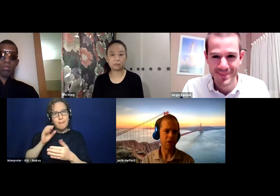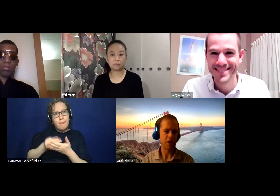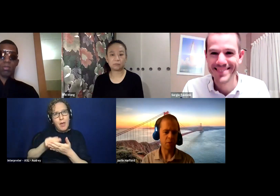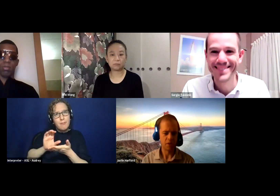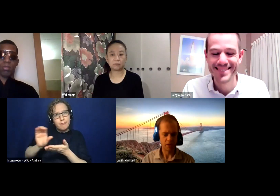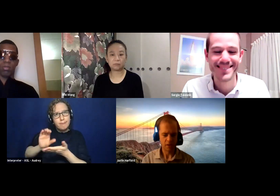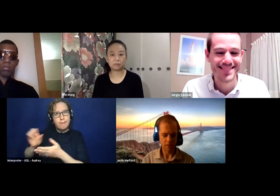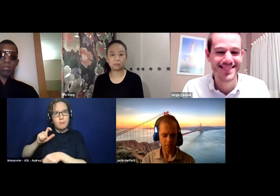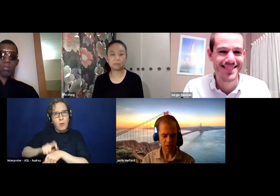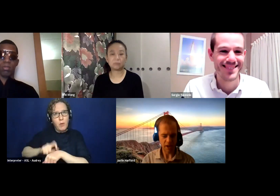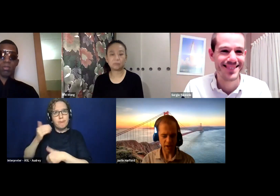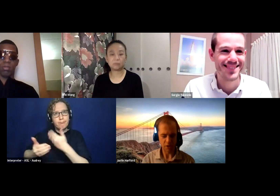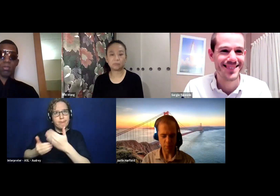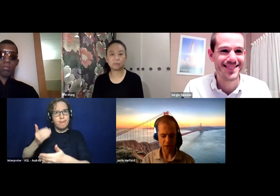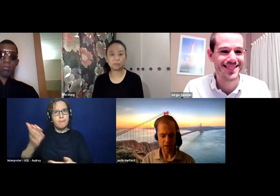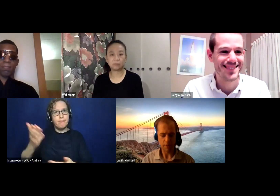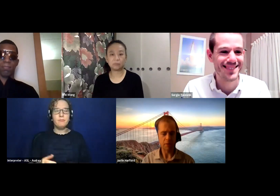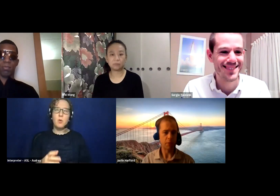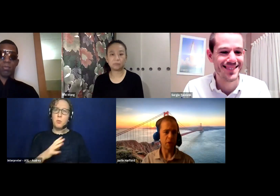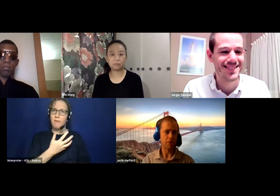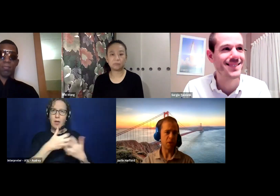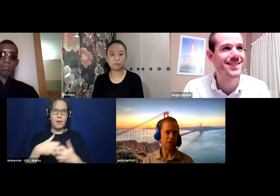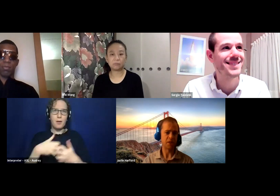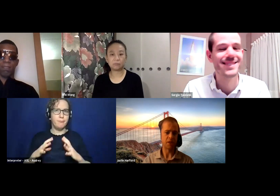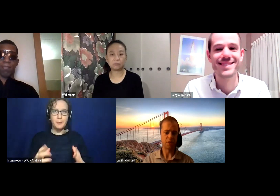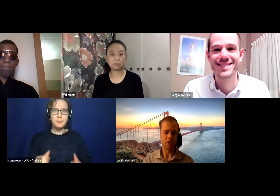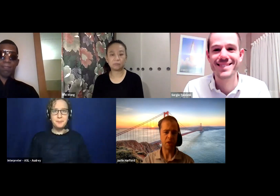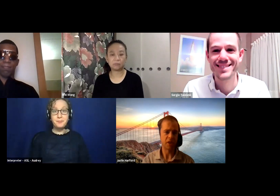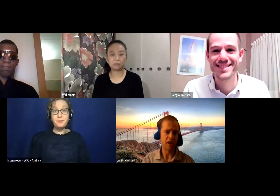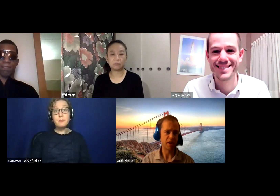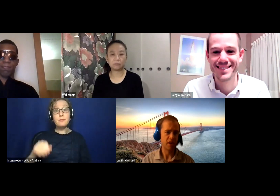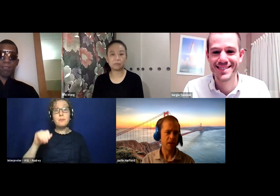Sergio. Yeah, and as you might kind of be inferring from listening to Sergio talk,